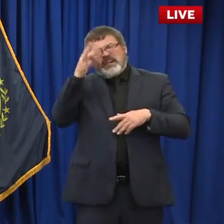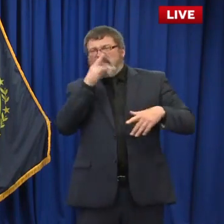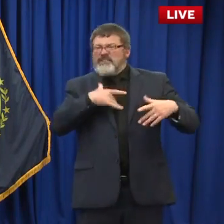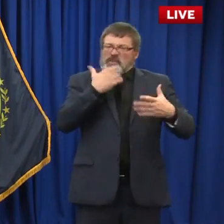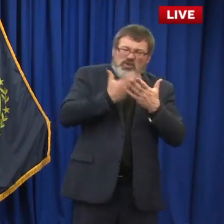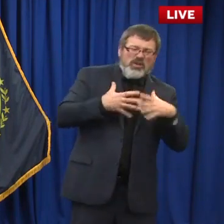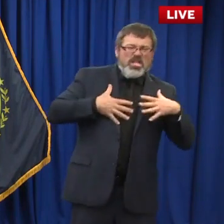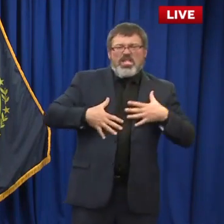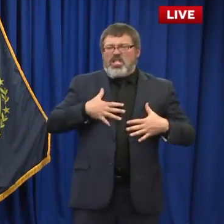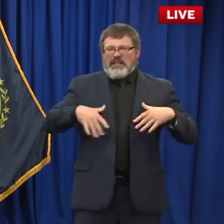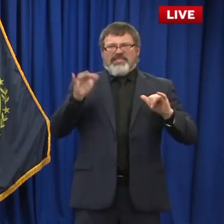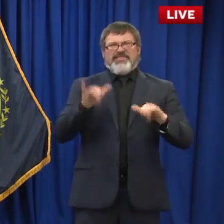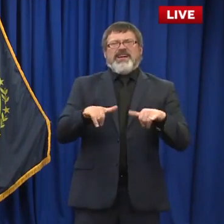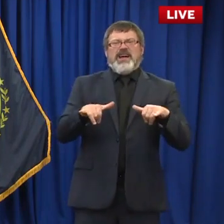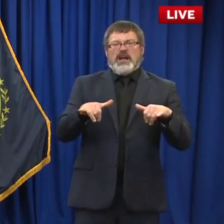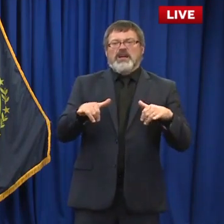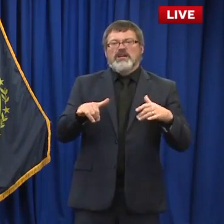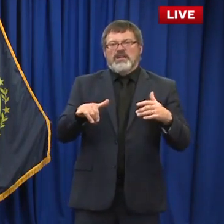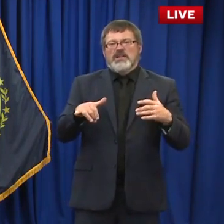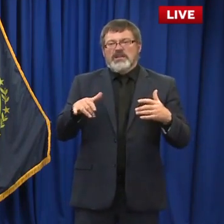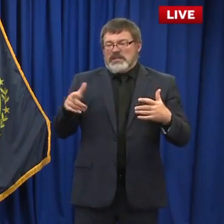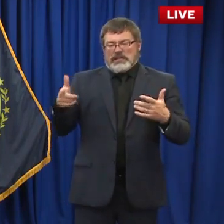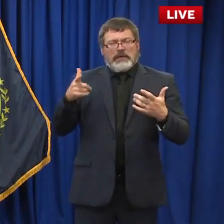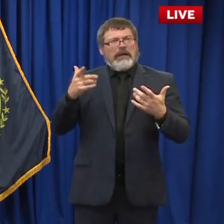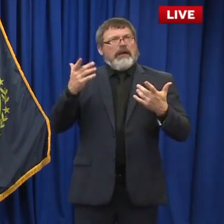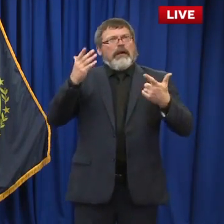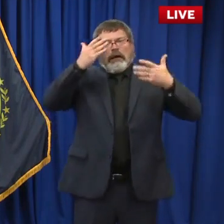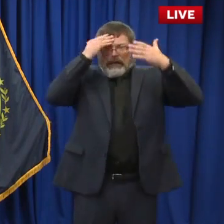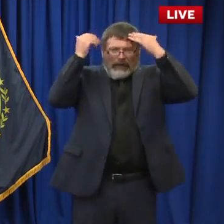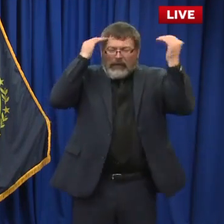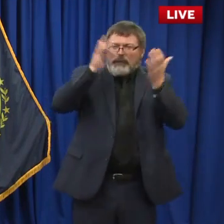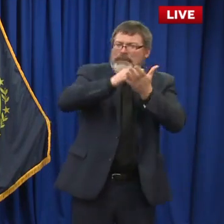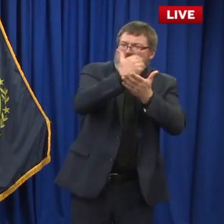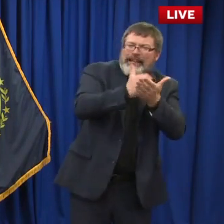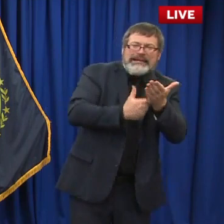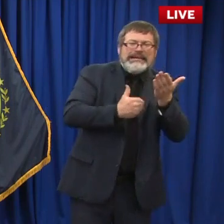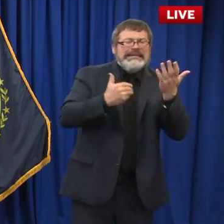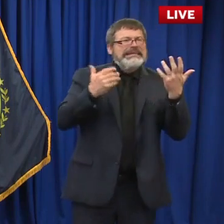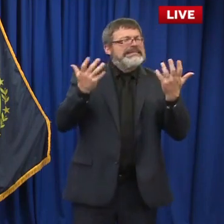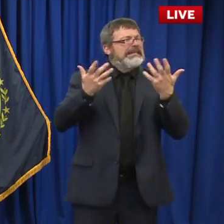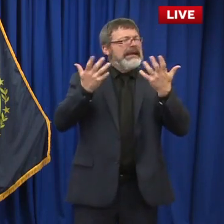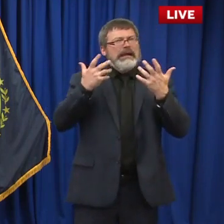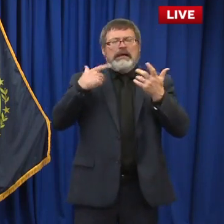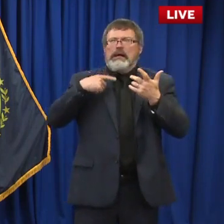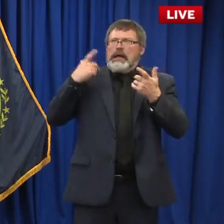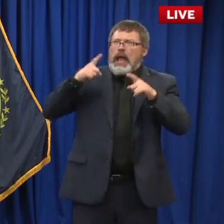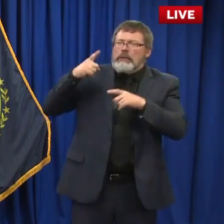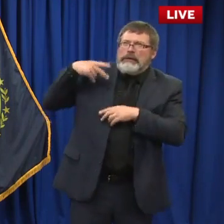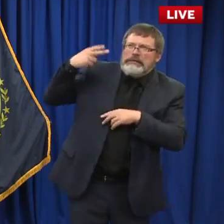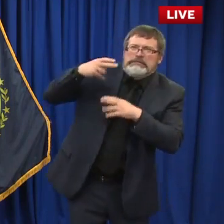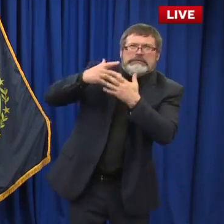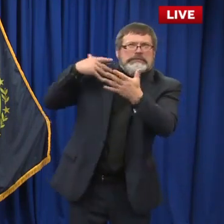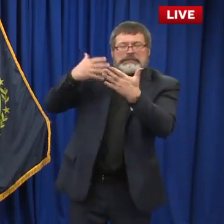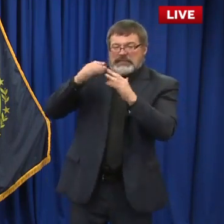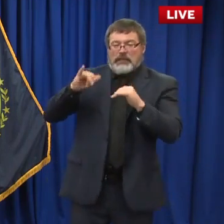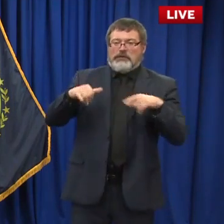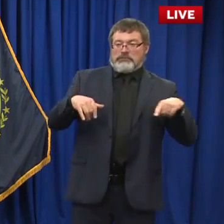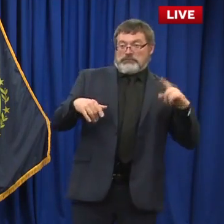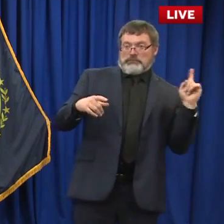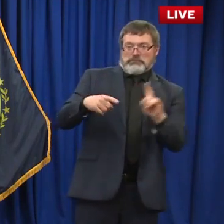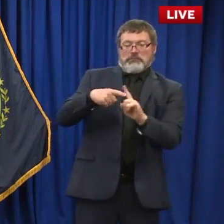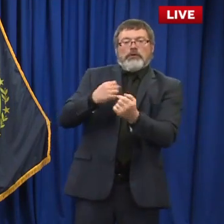MAYBE THEY'RE HAVING HEART ISSUES OR WHATEVER IT IS, THEY FORGET WHAT MEDICATION THAT THEY MIGHT BE UPON WHEN THEY'RE ASKED QUESTIONS, THEY FORGET WHAT THEIR OTHER MEDICAL HISTORY IS